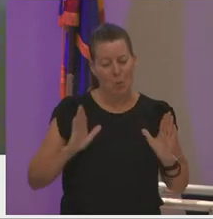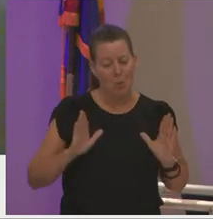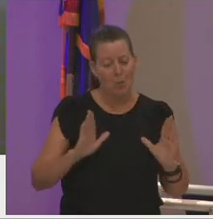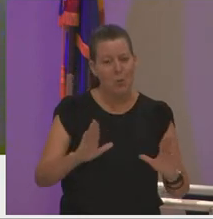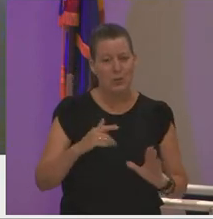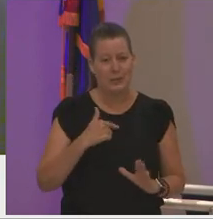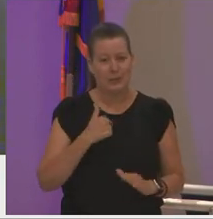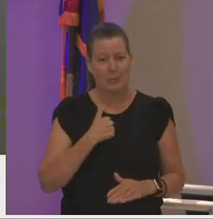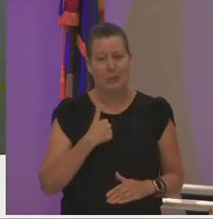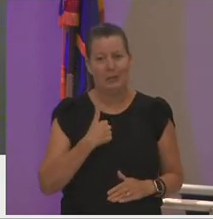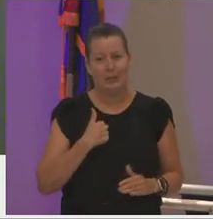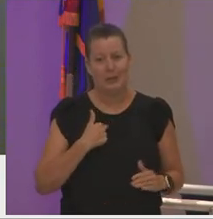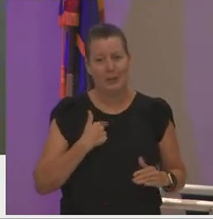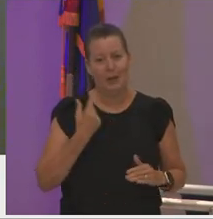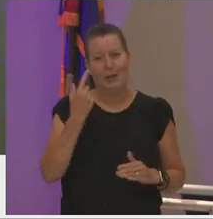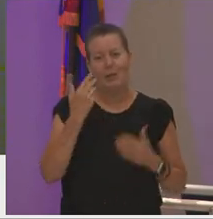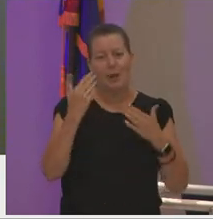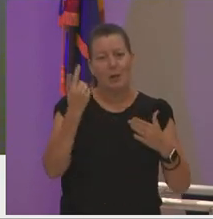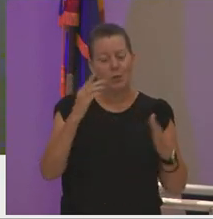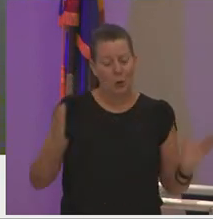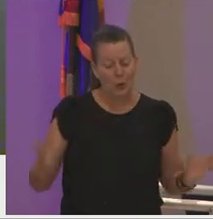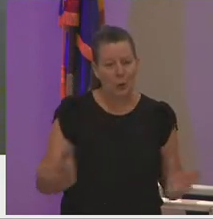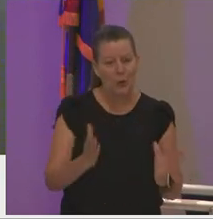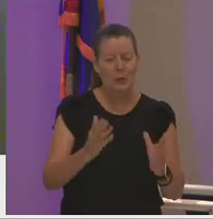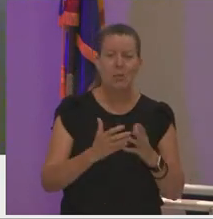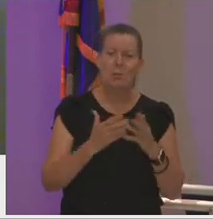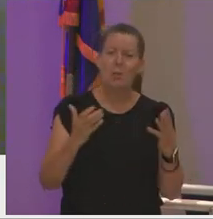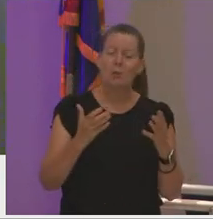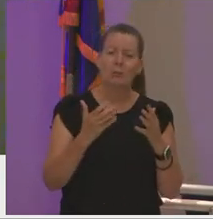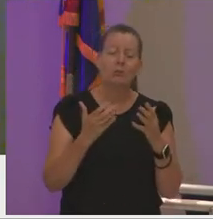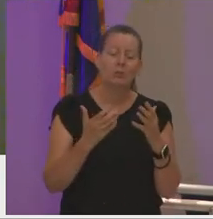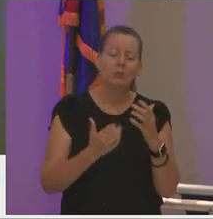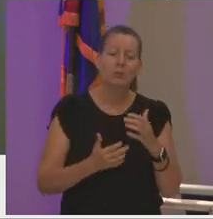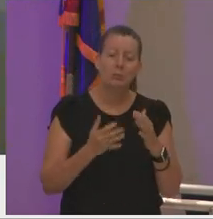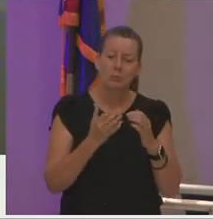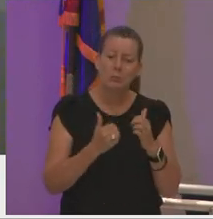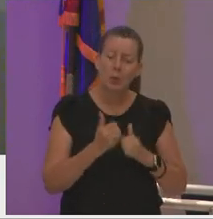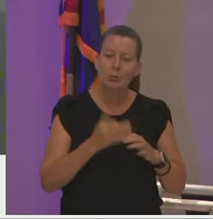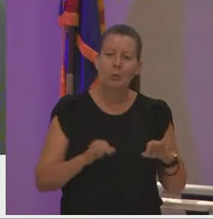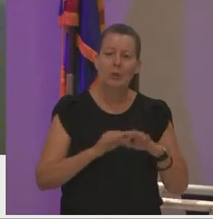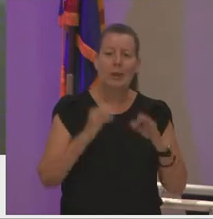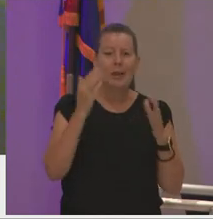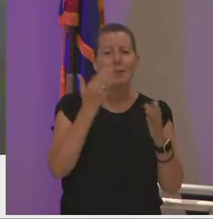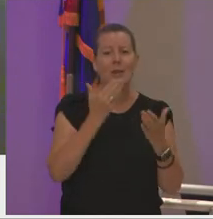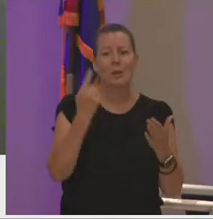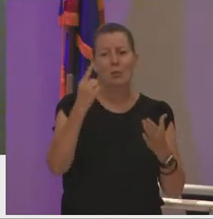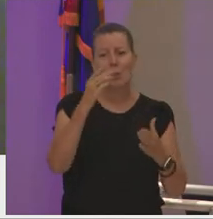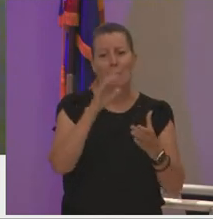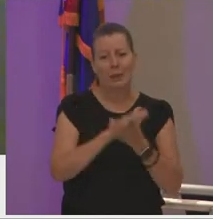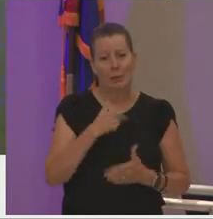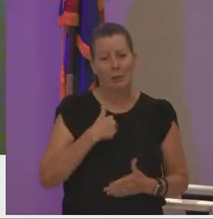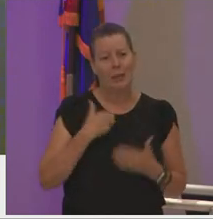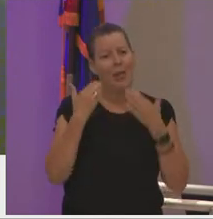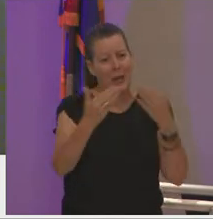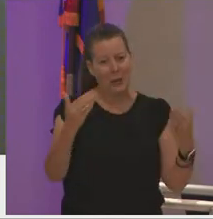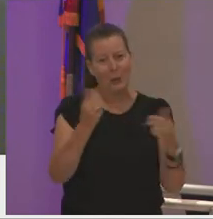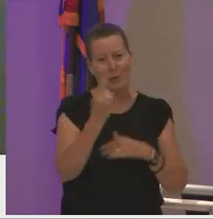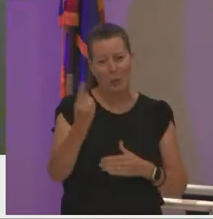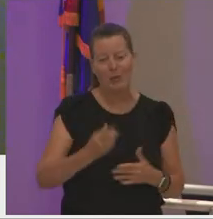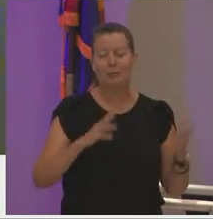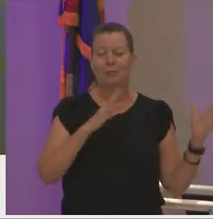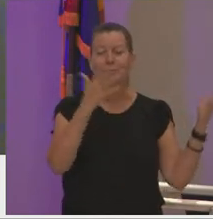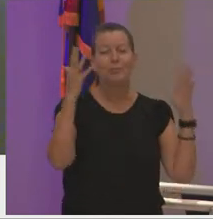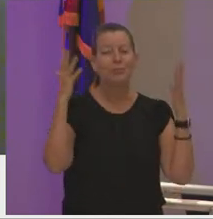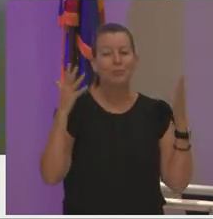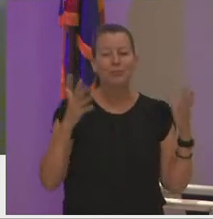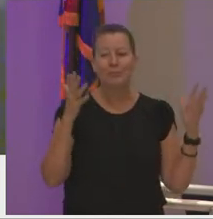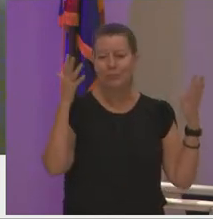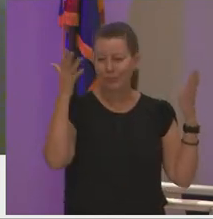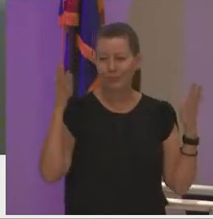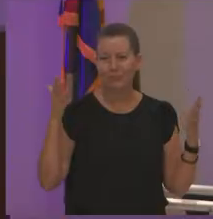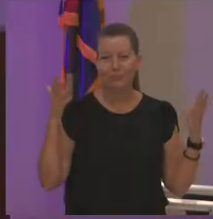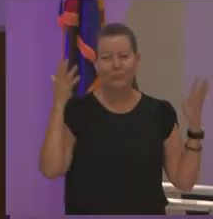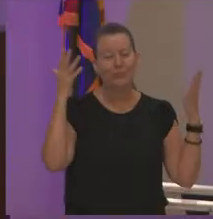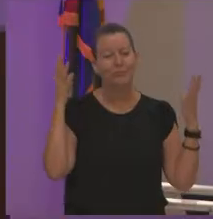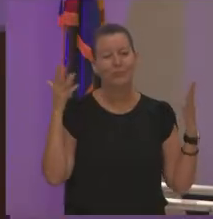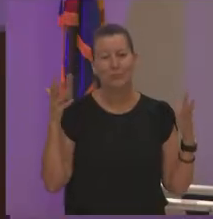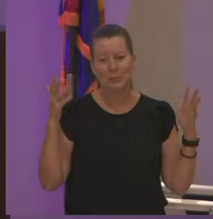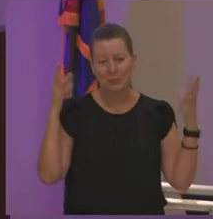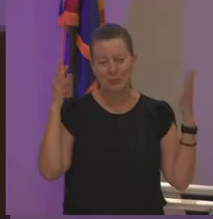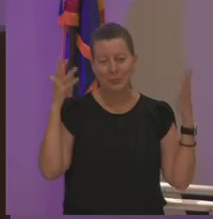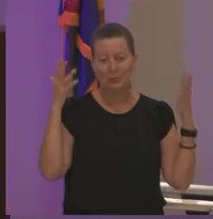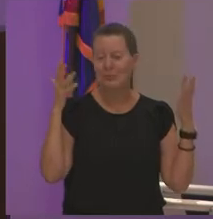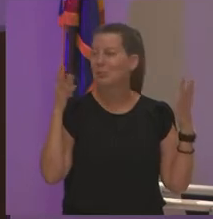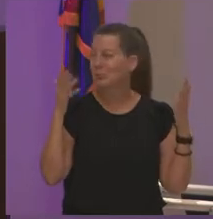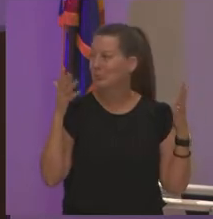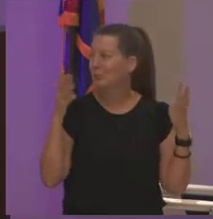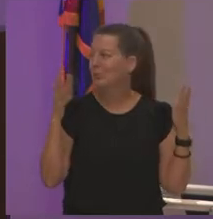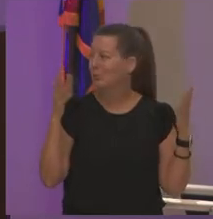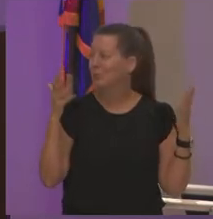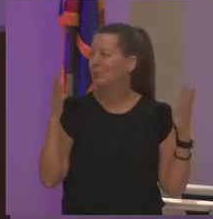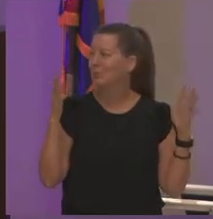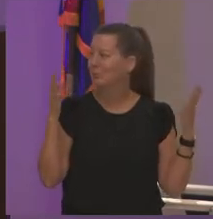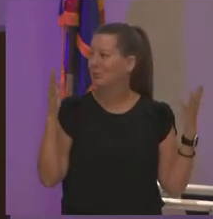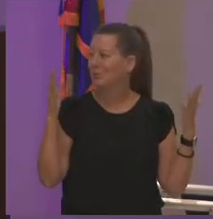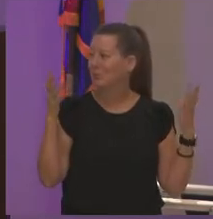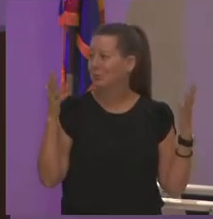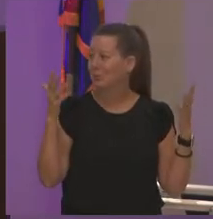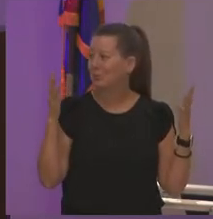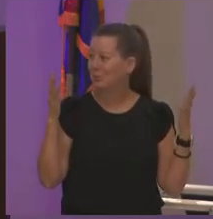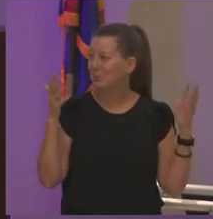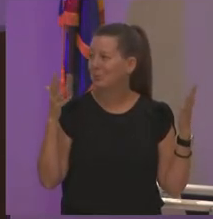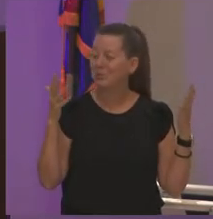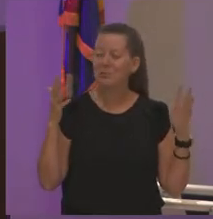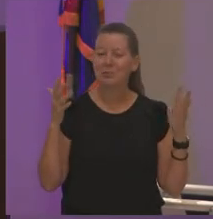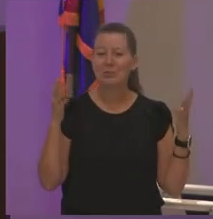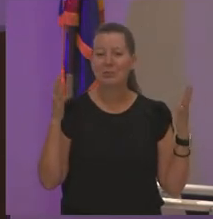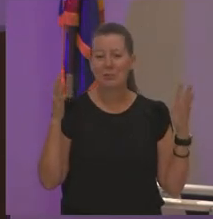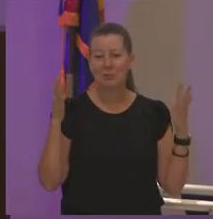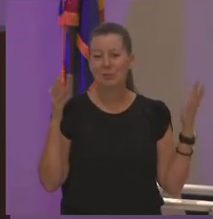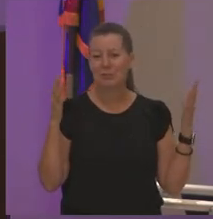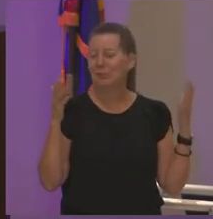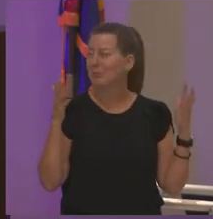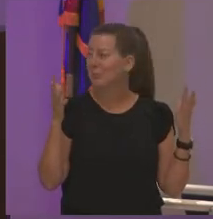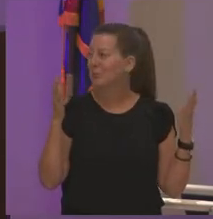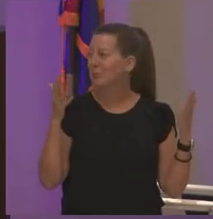thank you for encouraging me and most of all thank you for believing in me thank you everyone